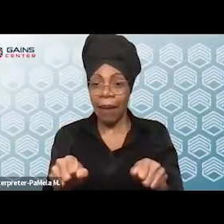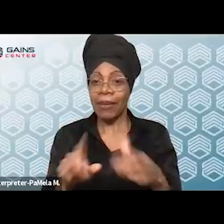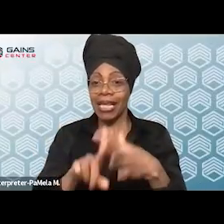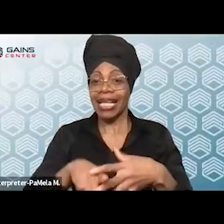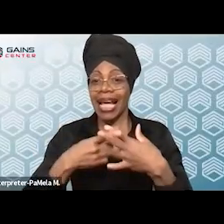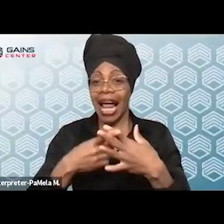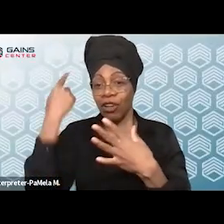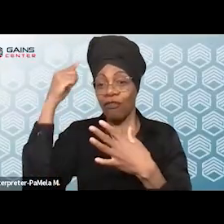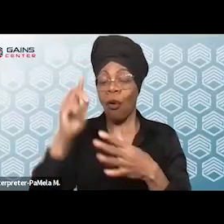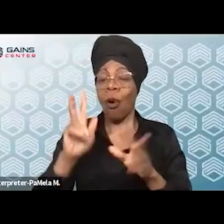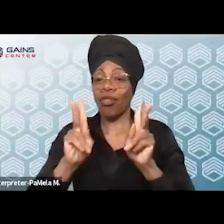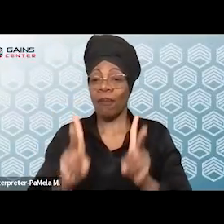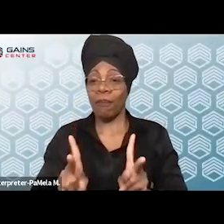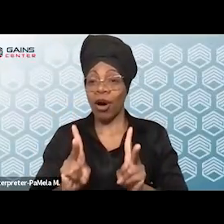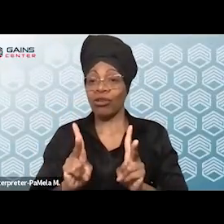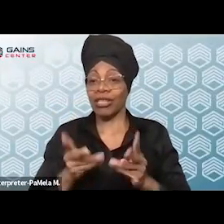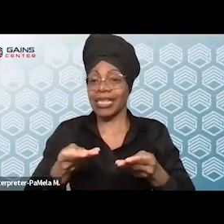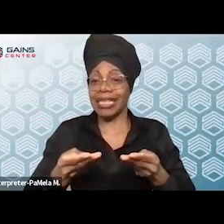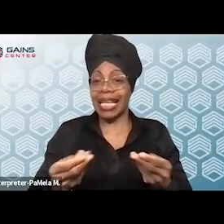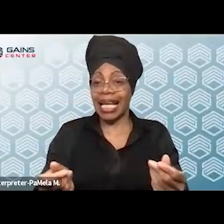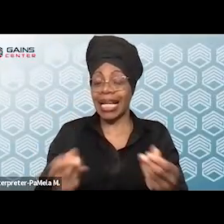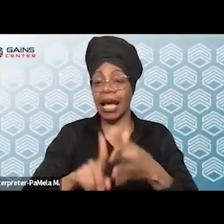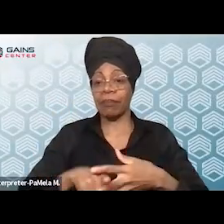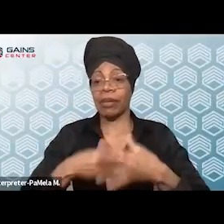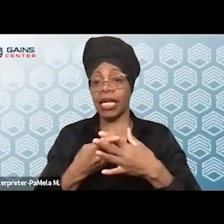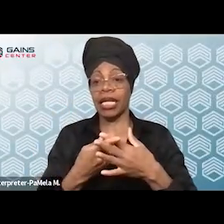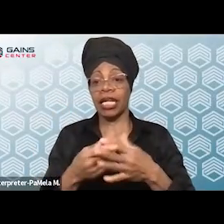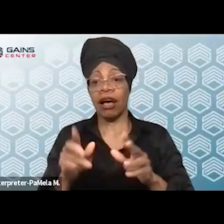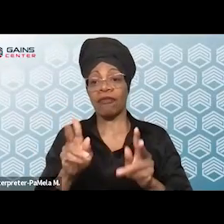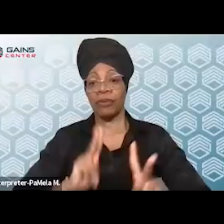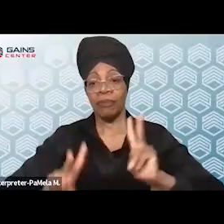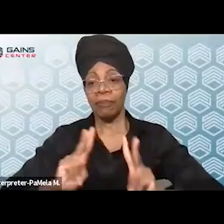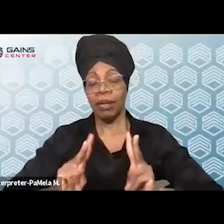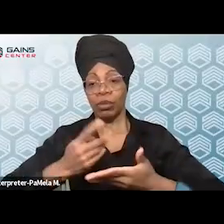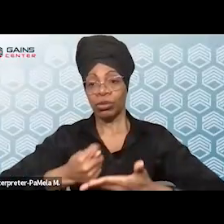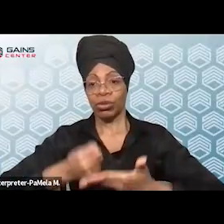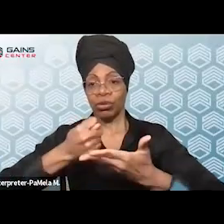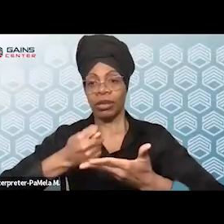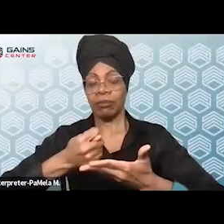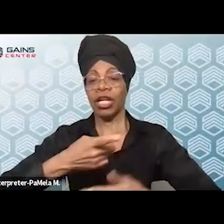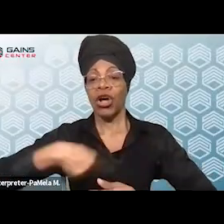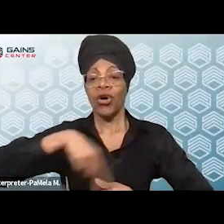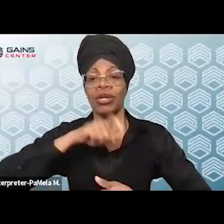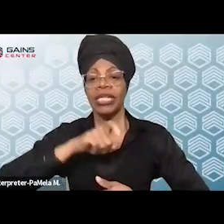and for the beginning of their treatment. So, we need to be super aware